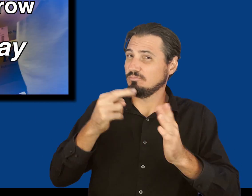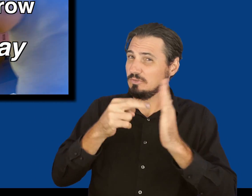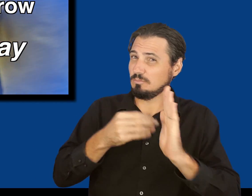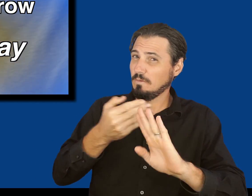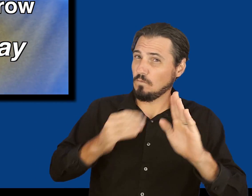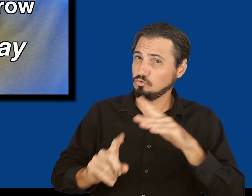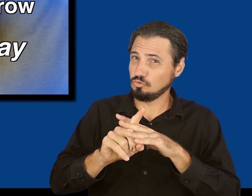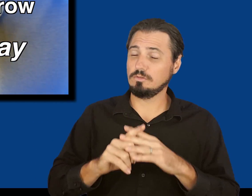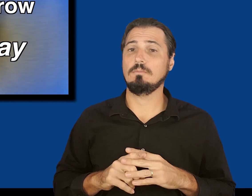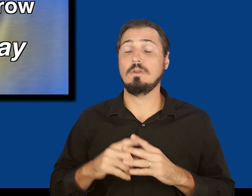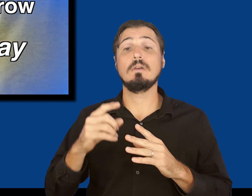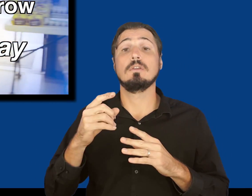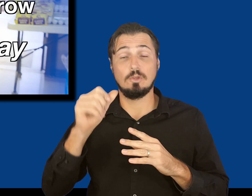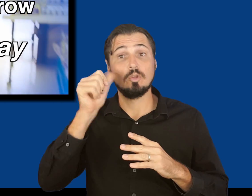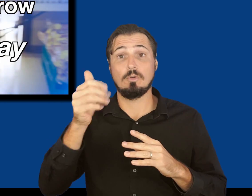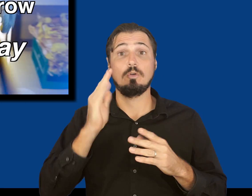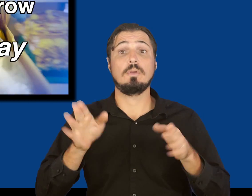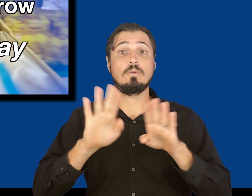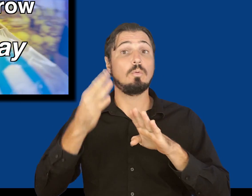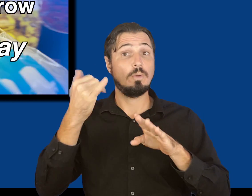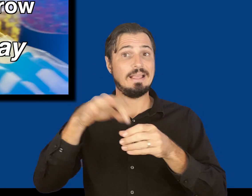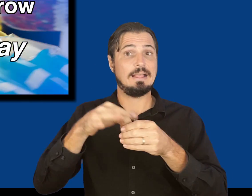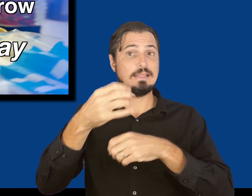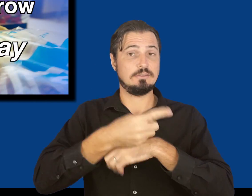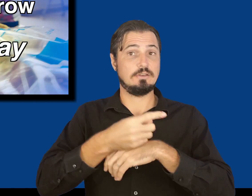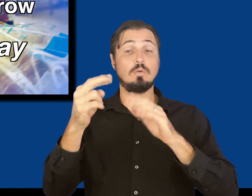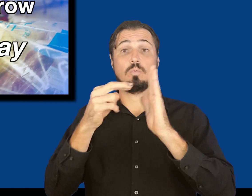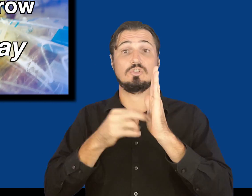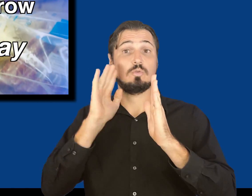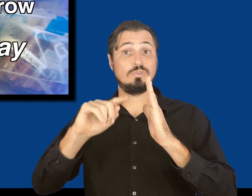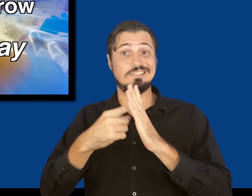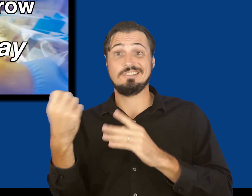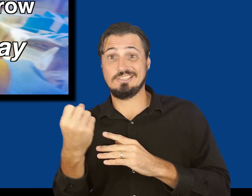observance of election day registration starts on Saturdays for the next week,